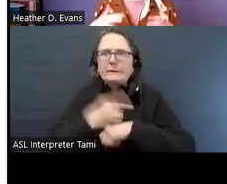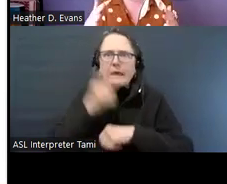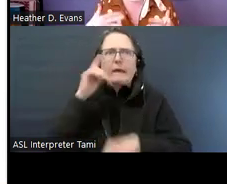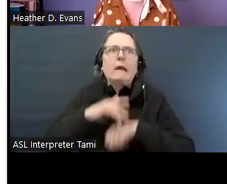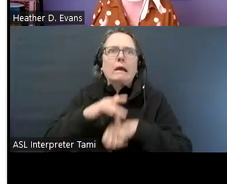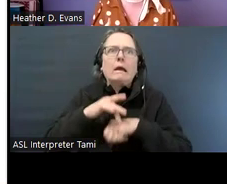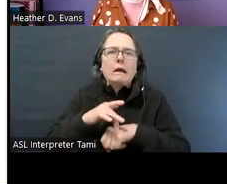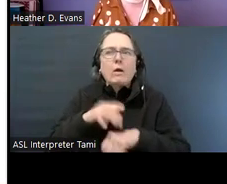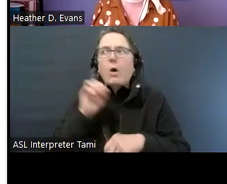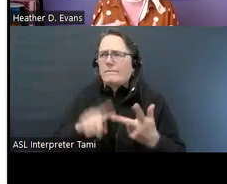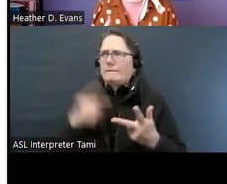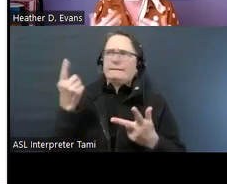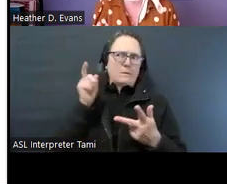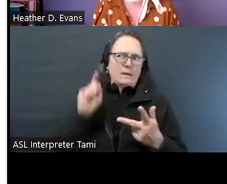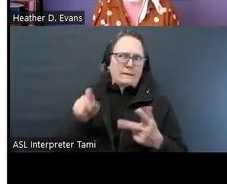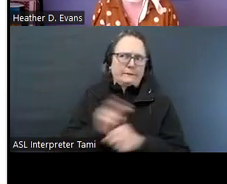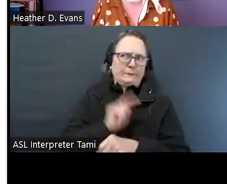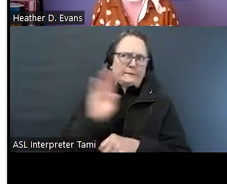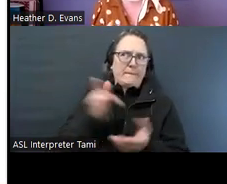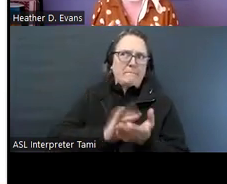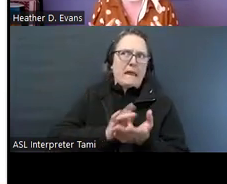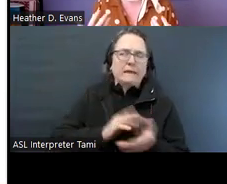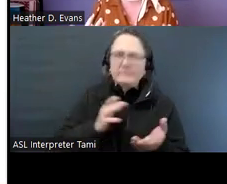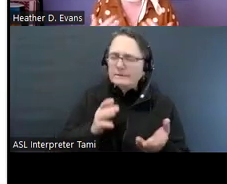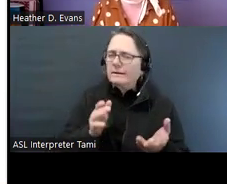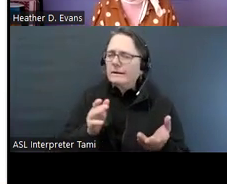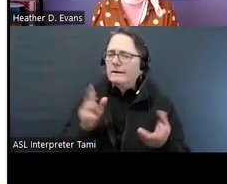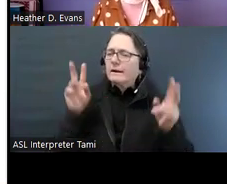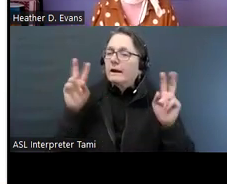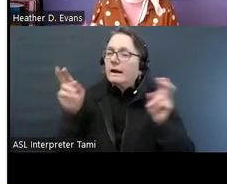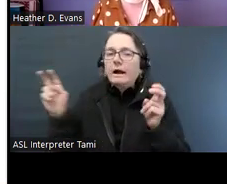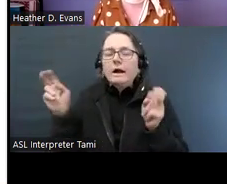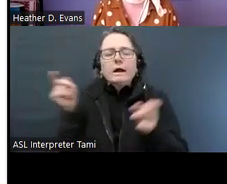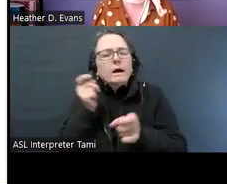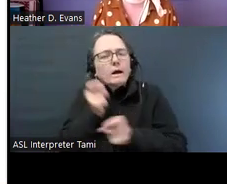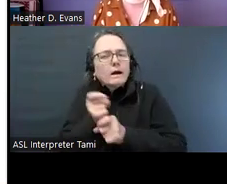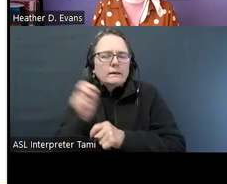it really does diminish the experience of individuals who might have these diagnoses.